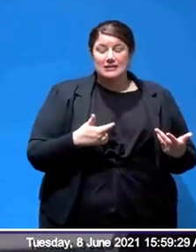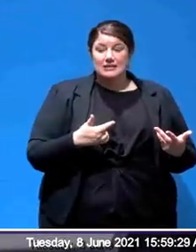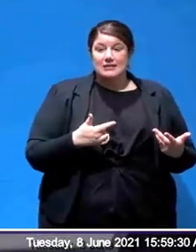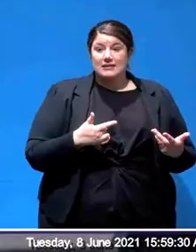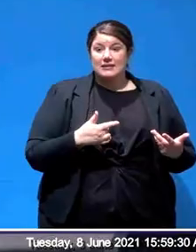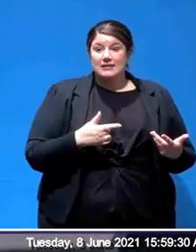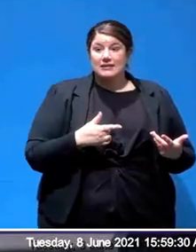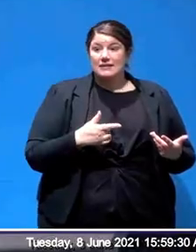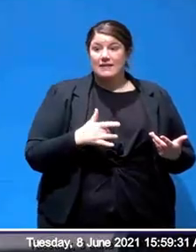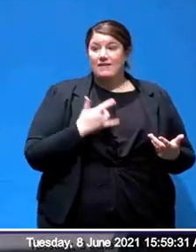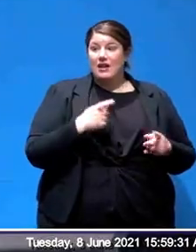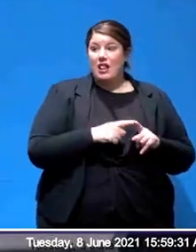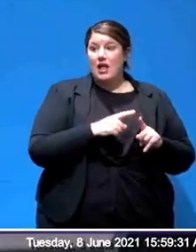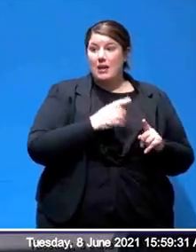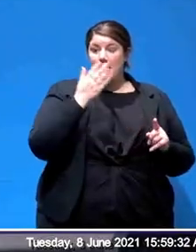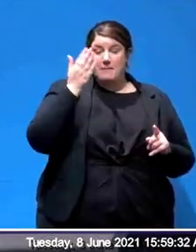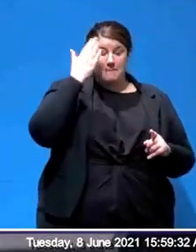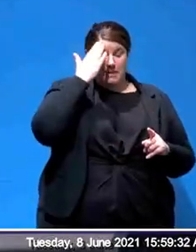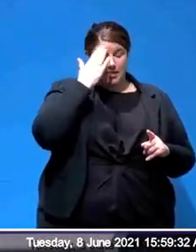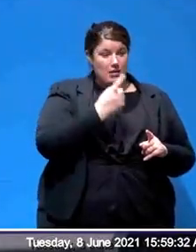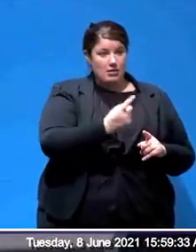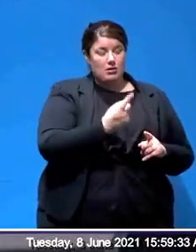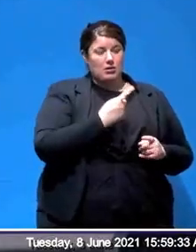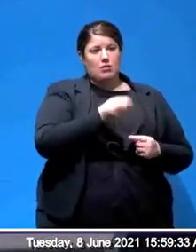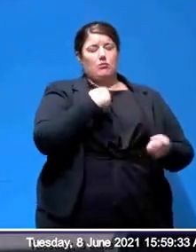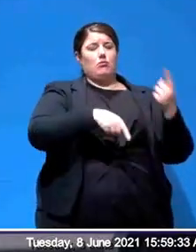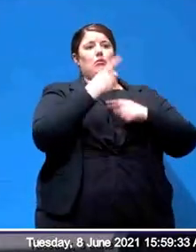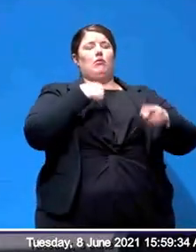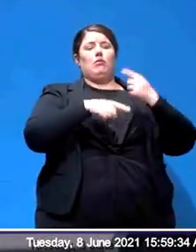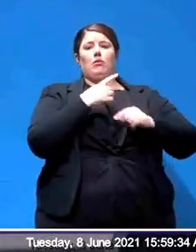floodgates opened with a number of things that she had concerns about over